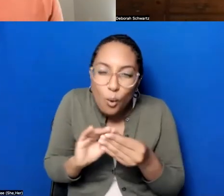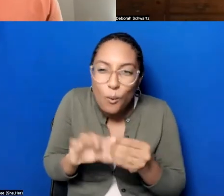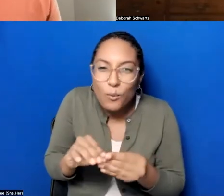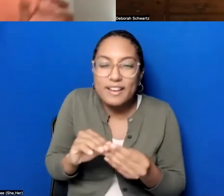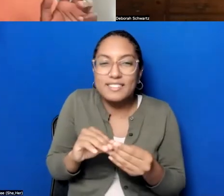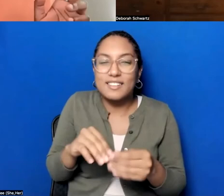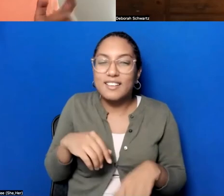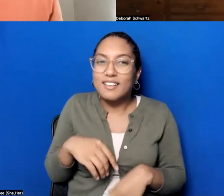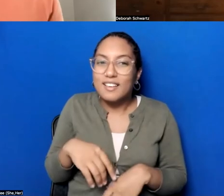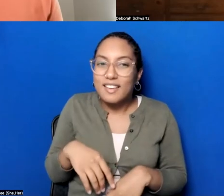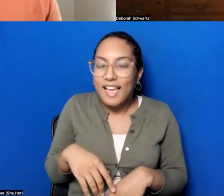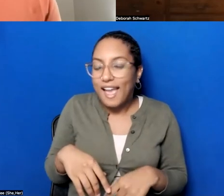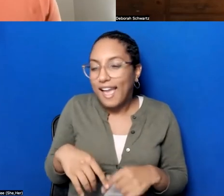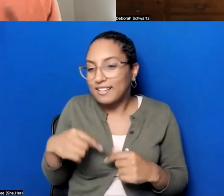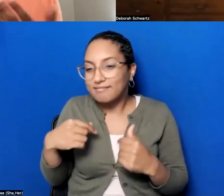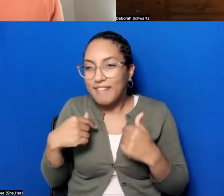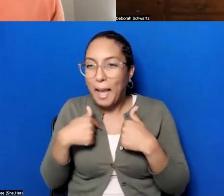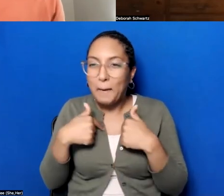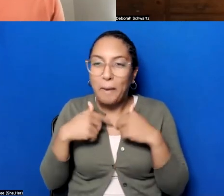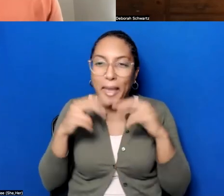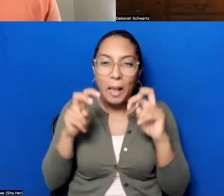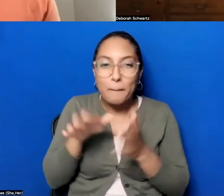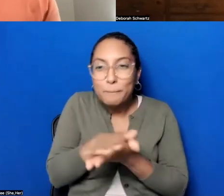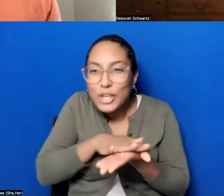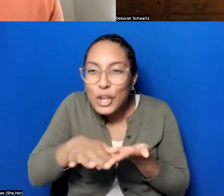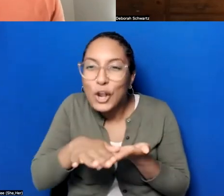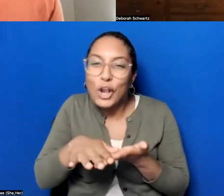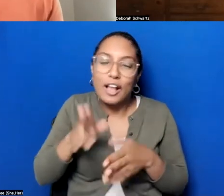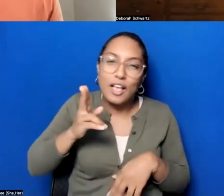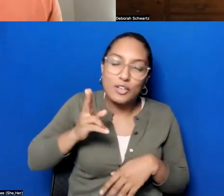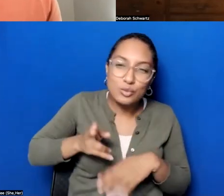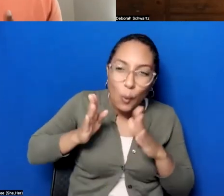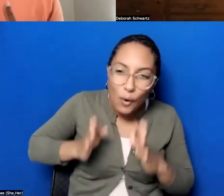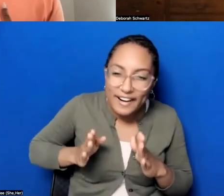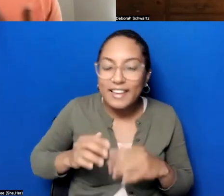I guess, a 'purist' oral historian I might listen to some of these and say like "oh," but like my-